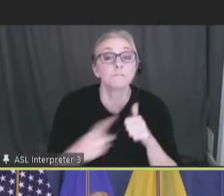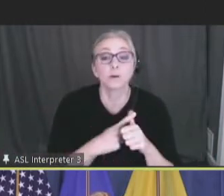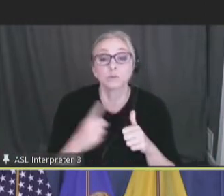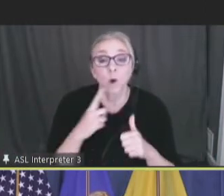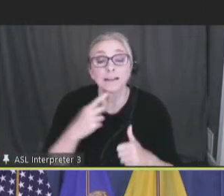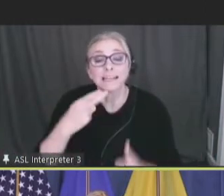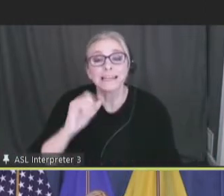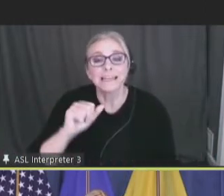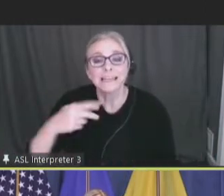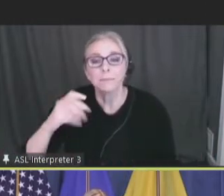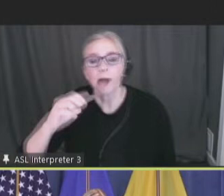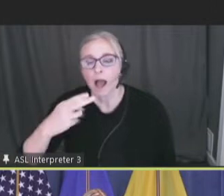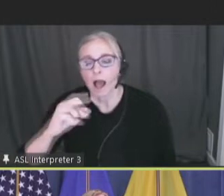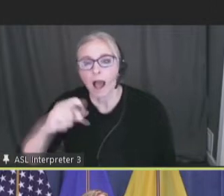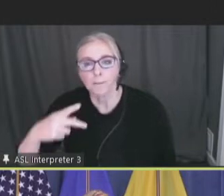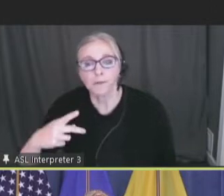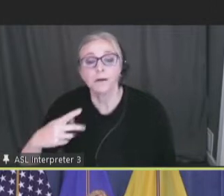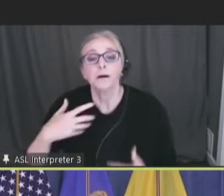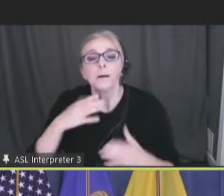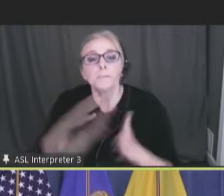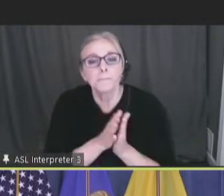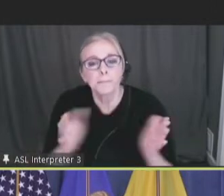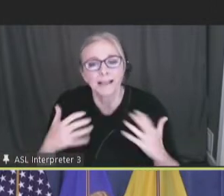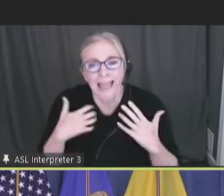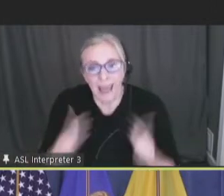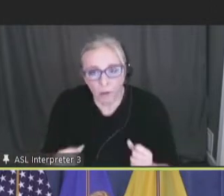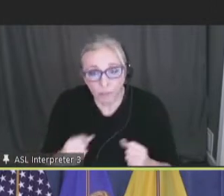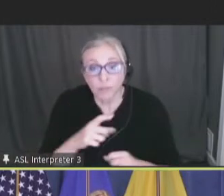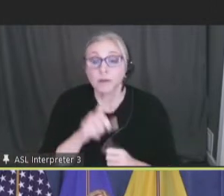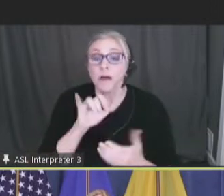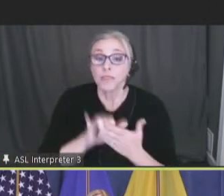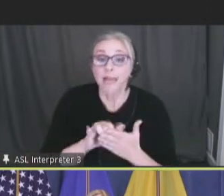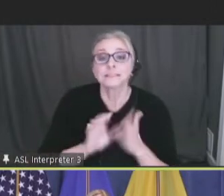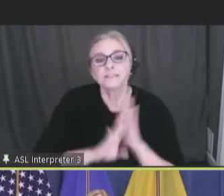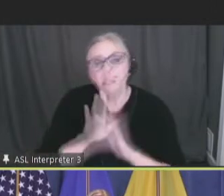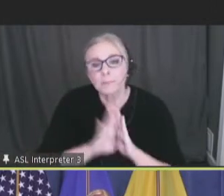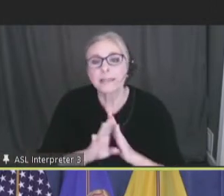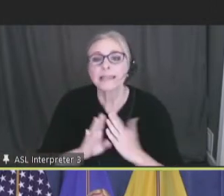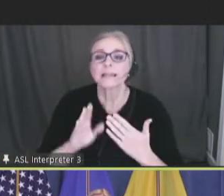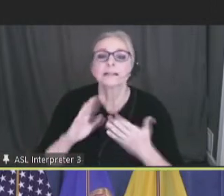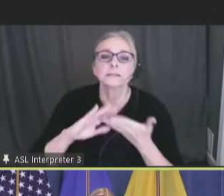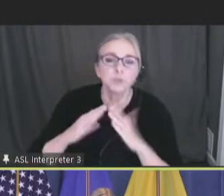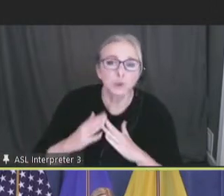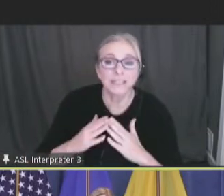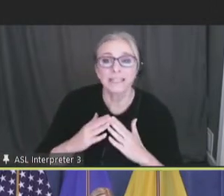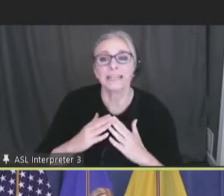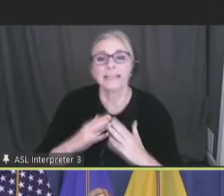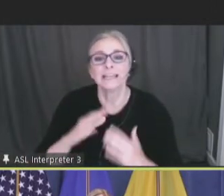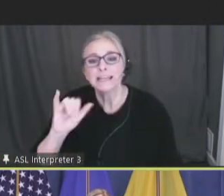Health's project, which included developing a series of community immunity videos. So,